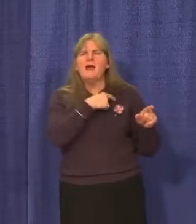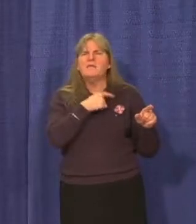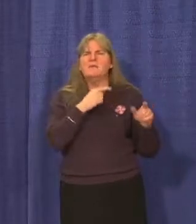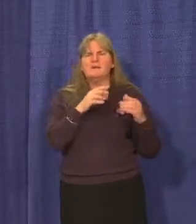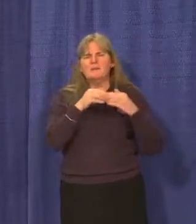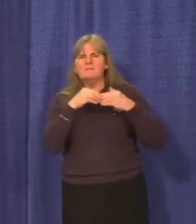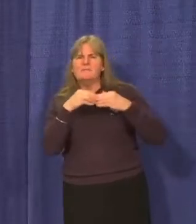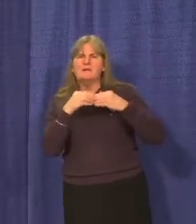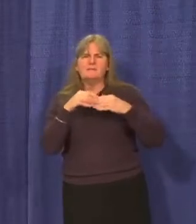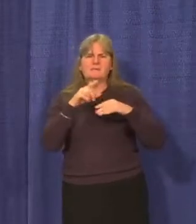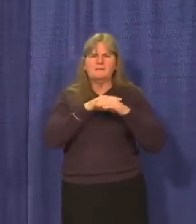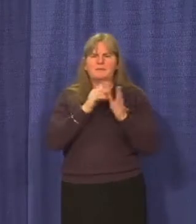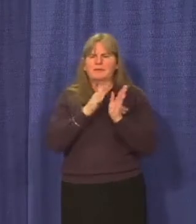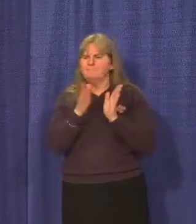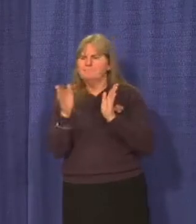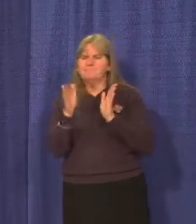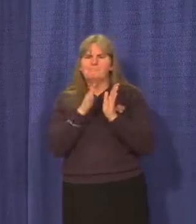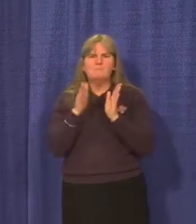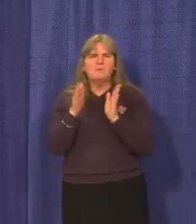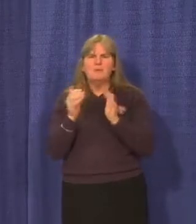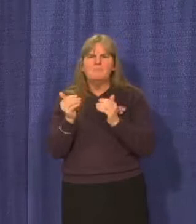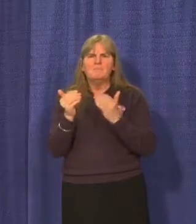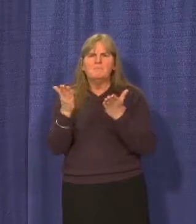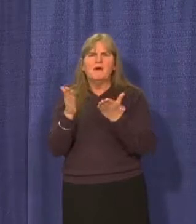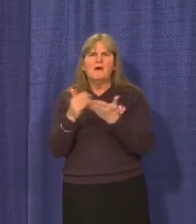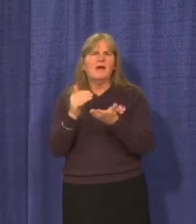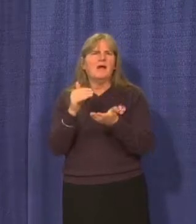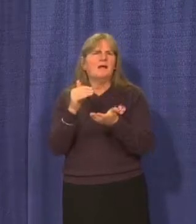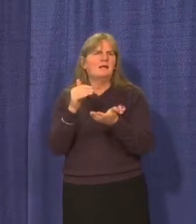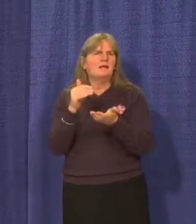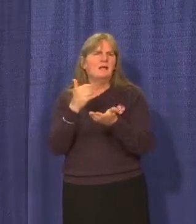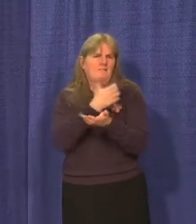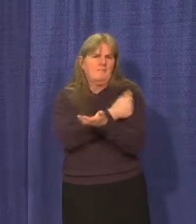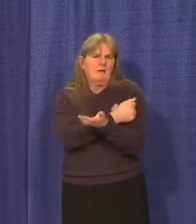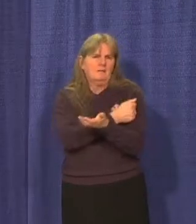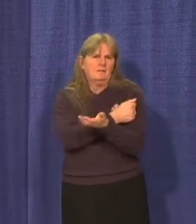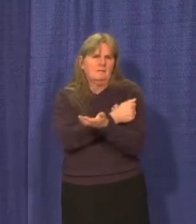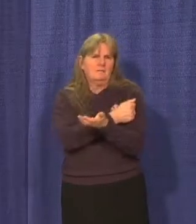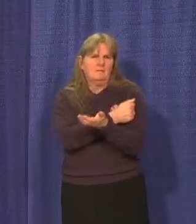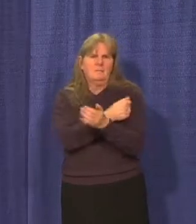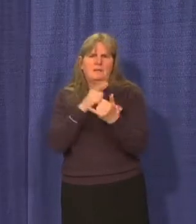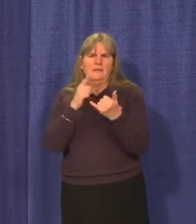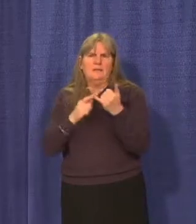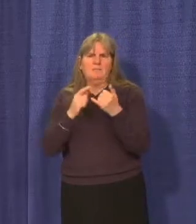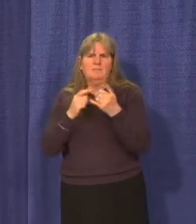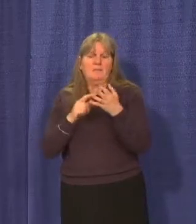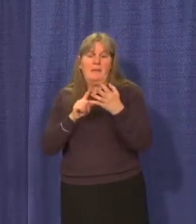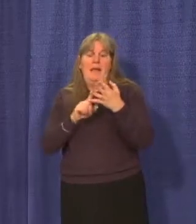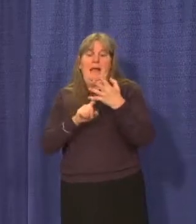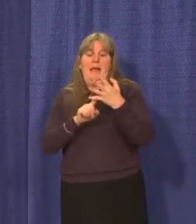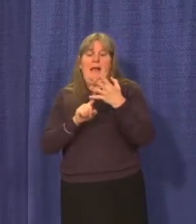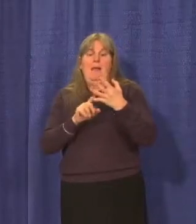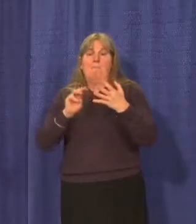flex room for the distribution of those if we get our final doses at the end of March